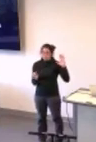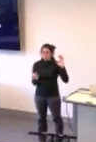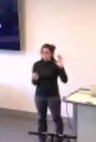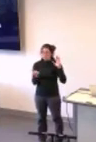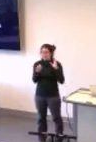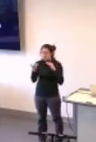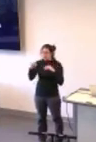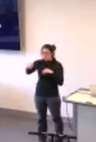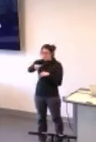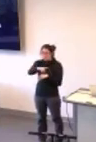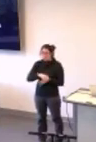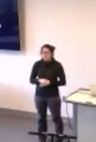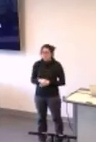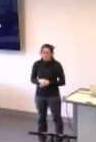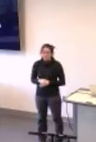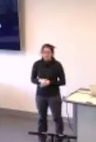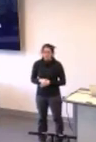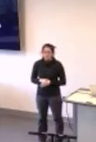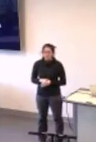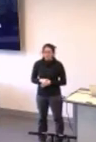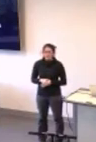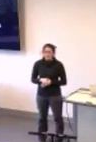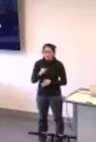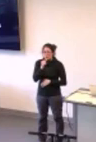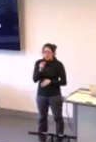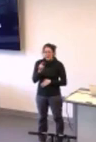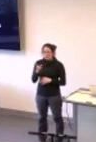Students? Don't just do it with hands. You've got to shout out, yay! Awesome, awesome.